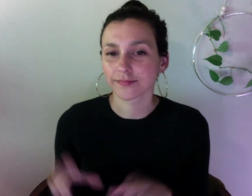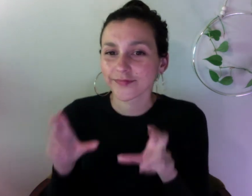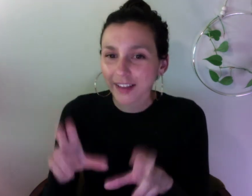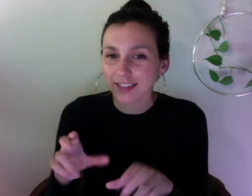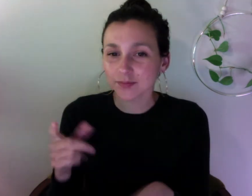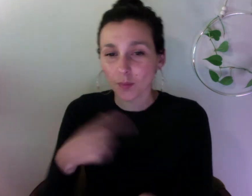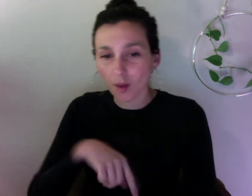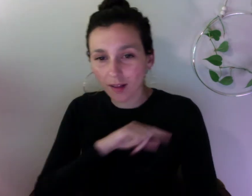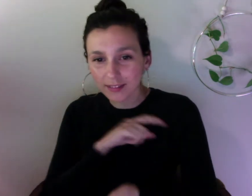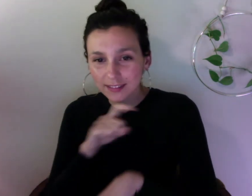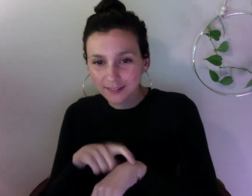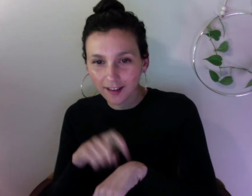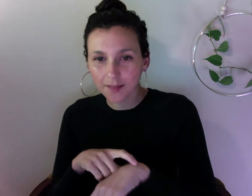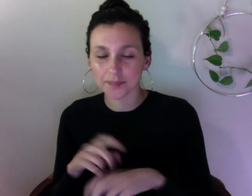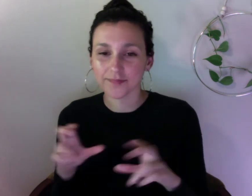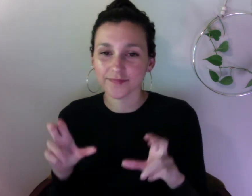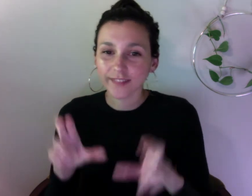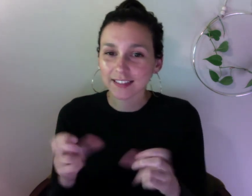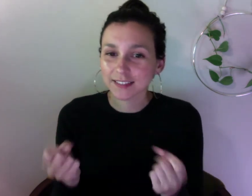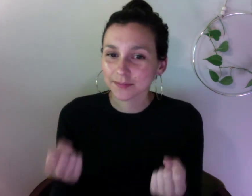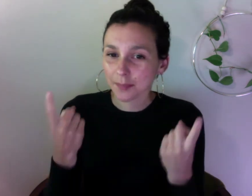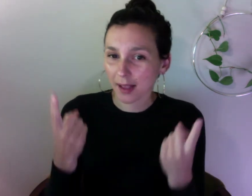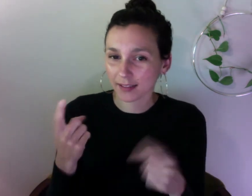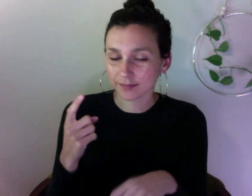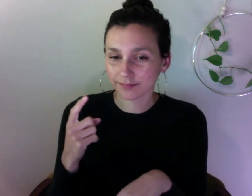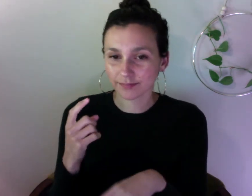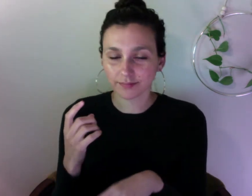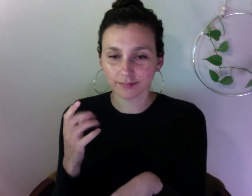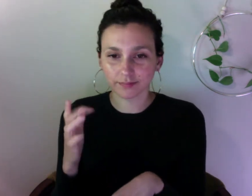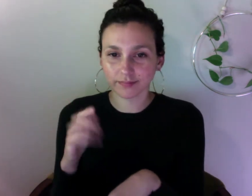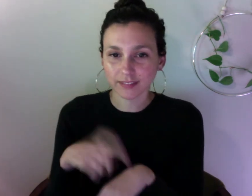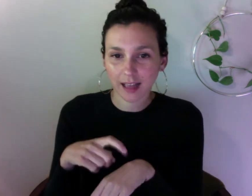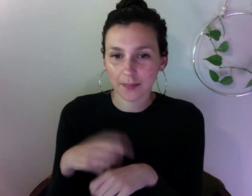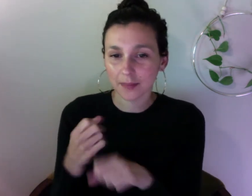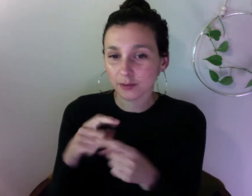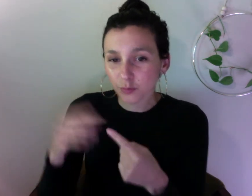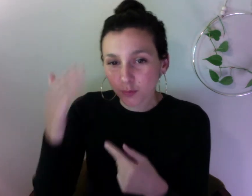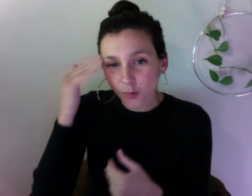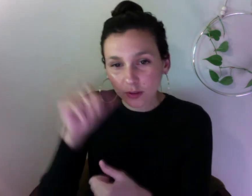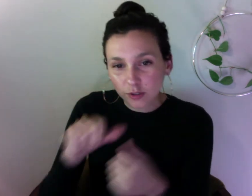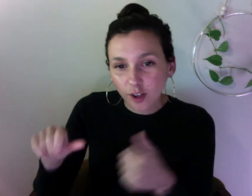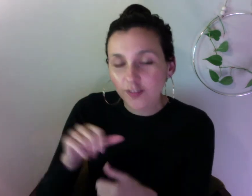invest quality time, and invest in spending time getting to know each other.